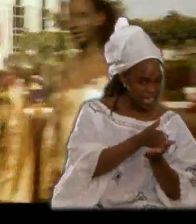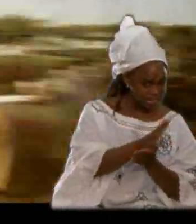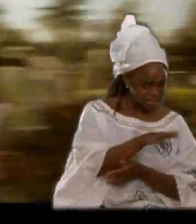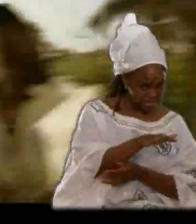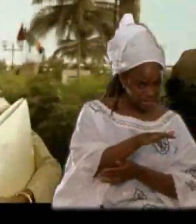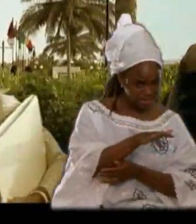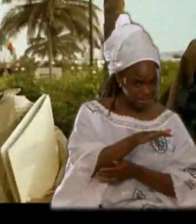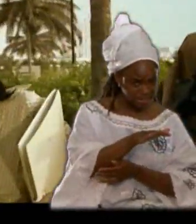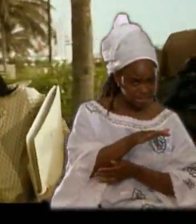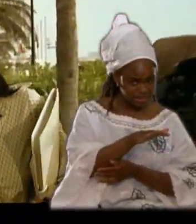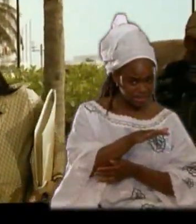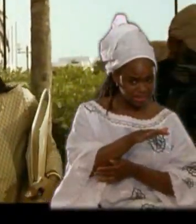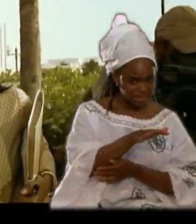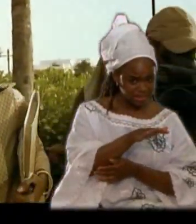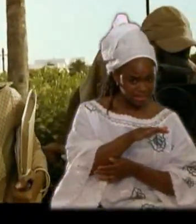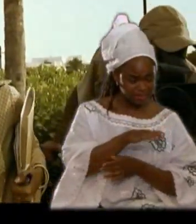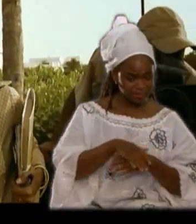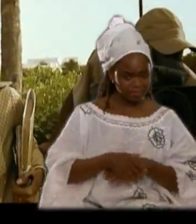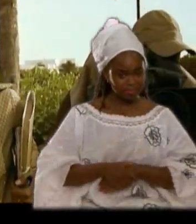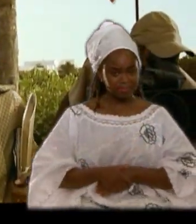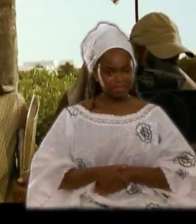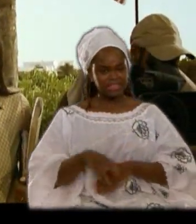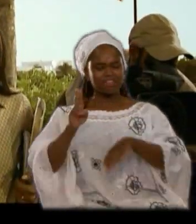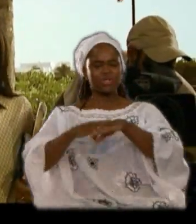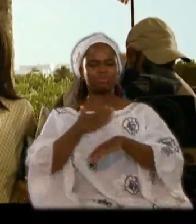Doctor? Yes? Are you alright? Of course, please continue.